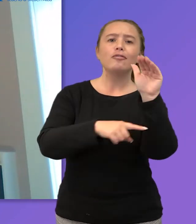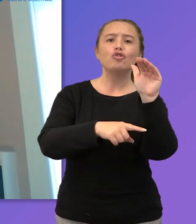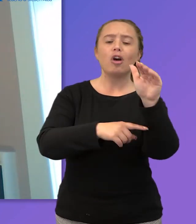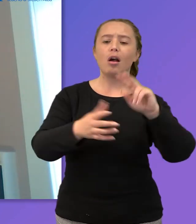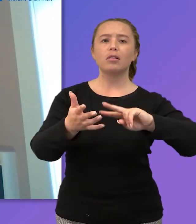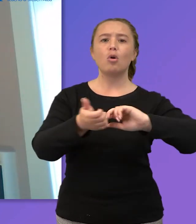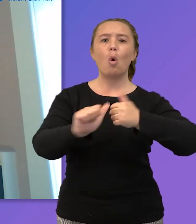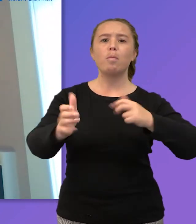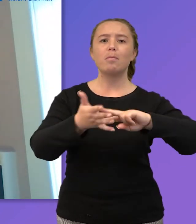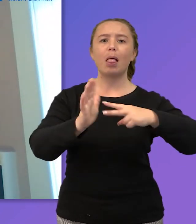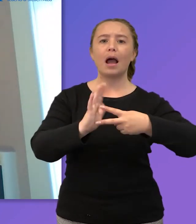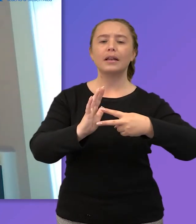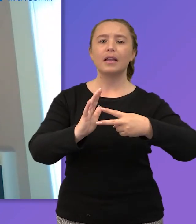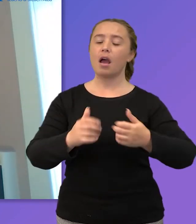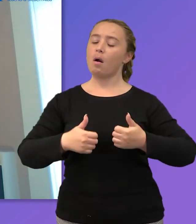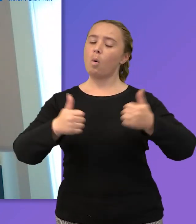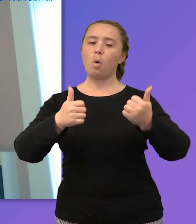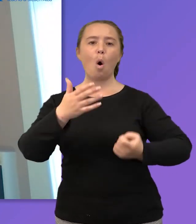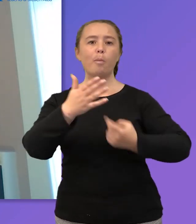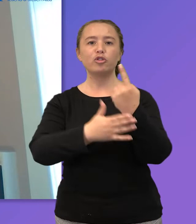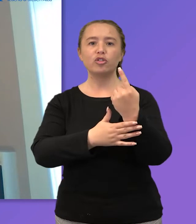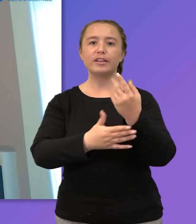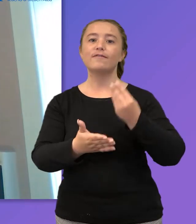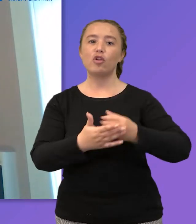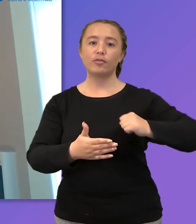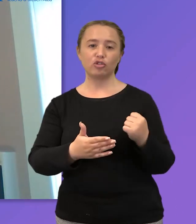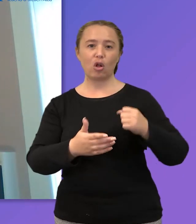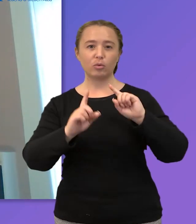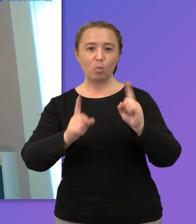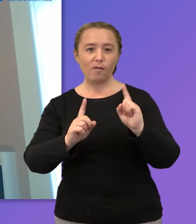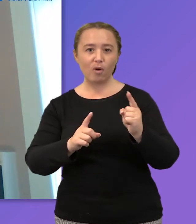as we look ahead to delivering our next corporate plan, it is a fantastic opportunity for Revenue